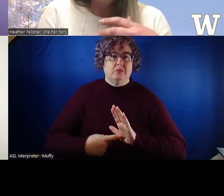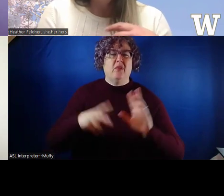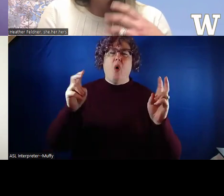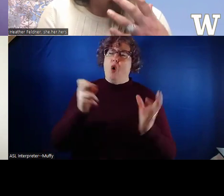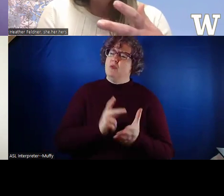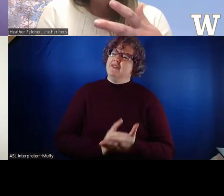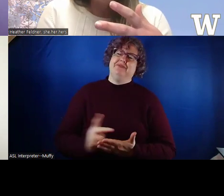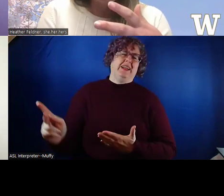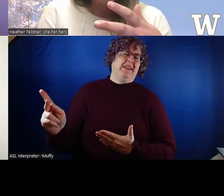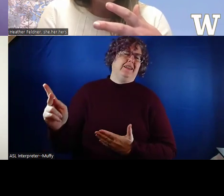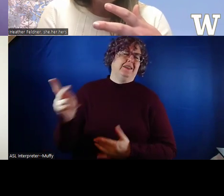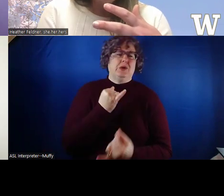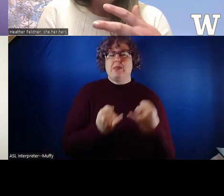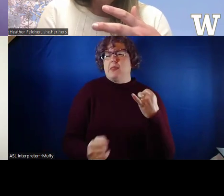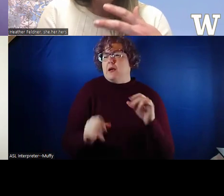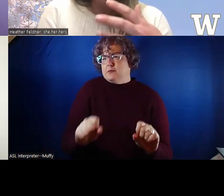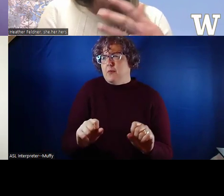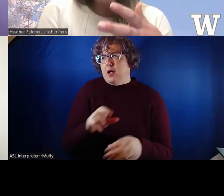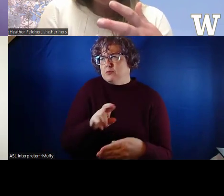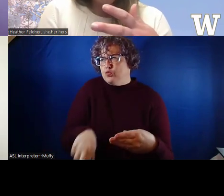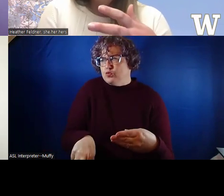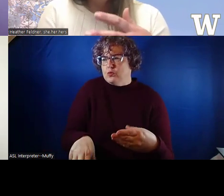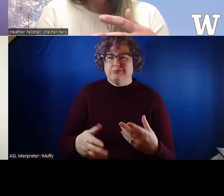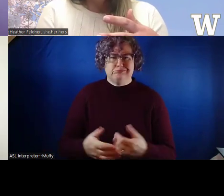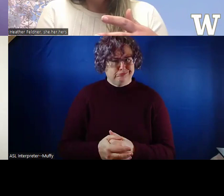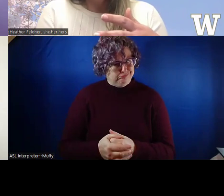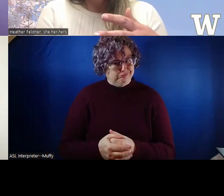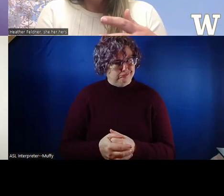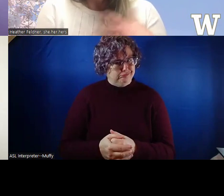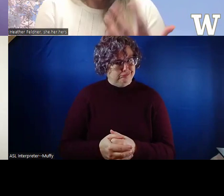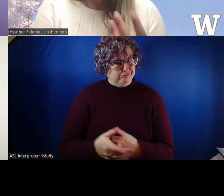or as a last resort rather than what I think of it really is